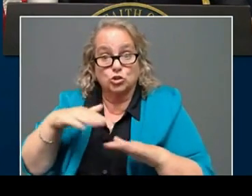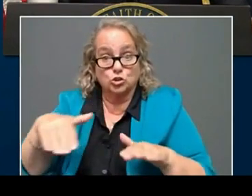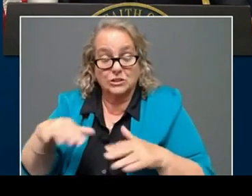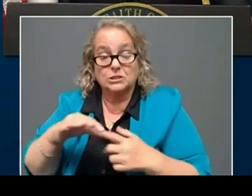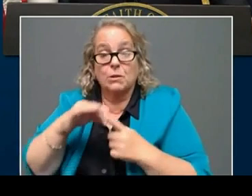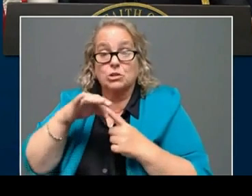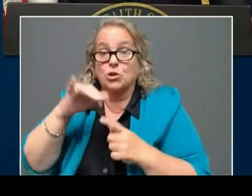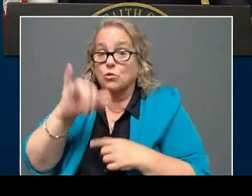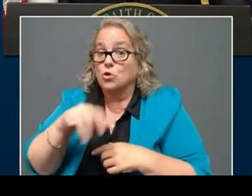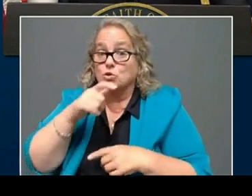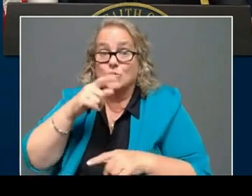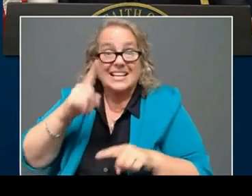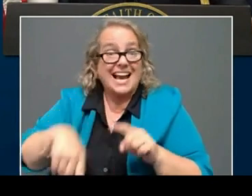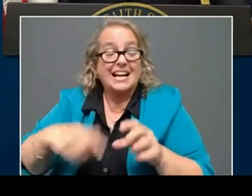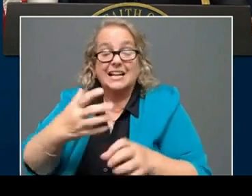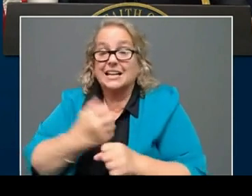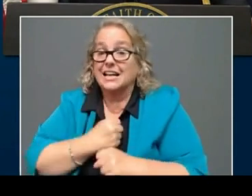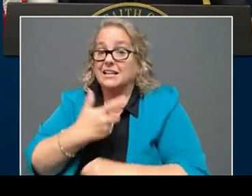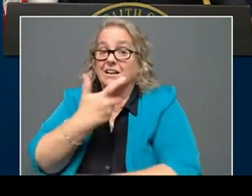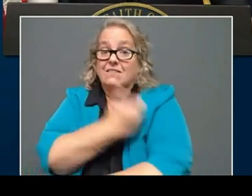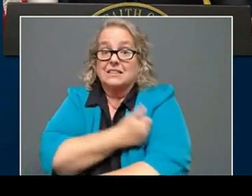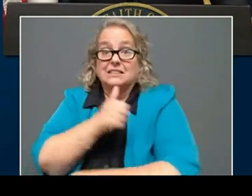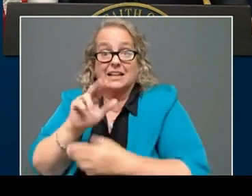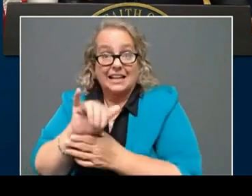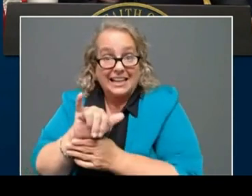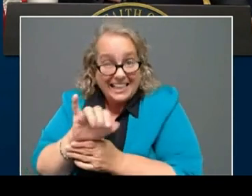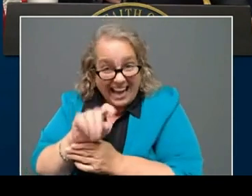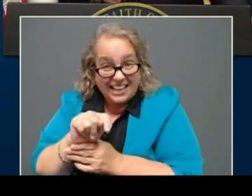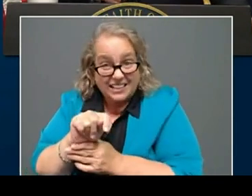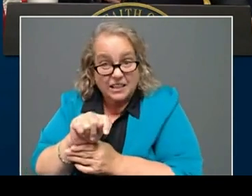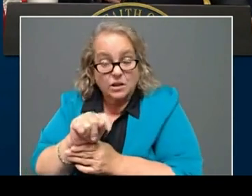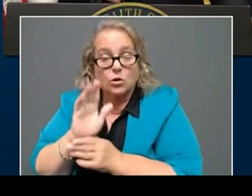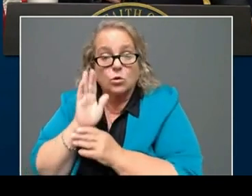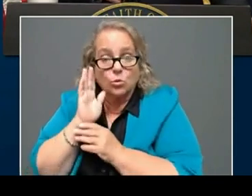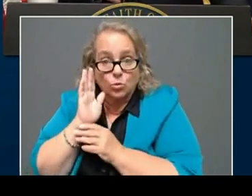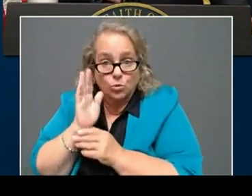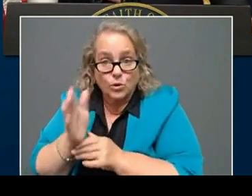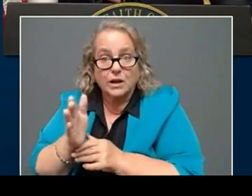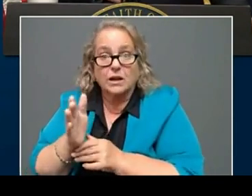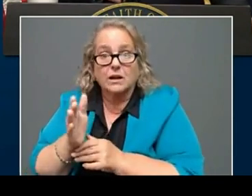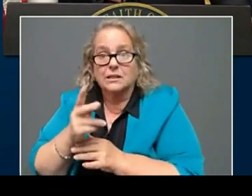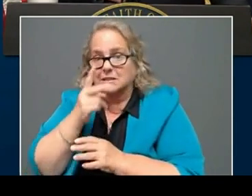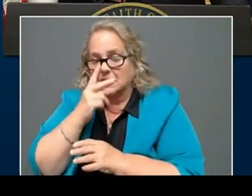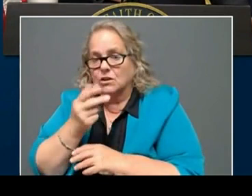get vaccinated yet are going to end up seeing fewer opportunities or having to